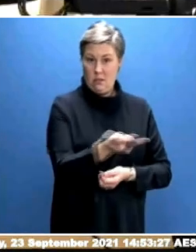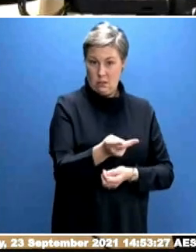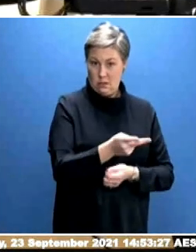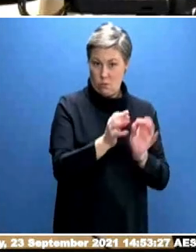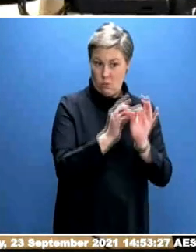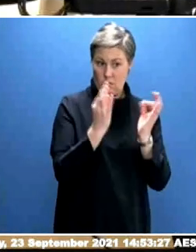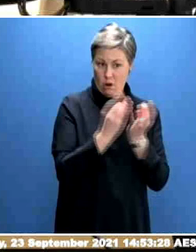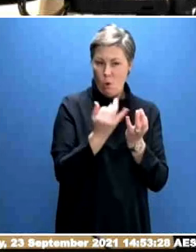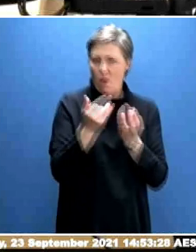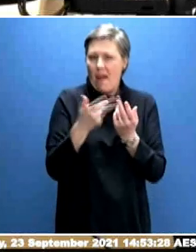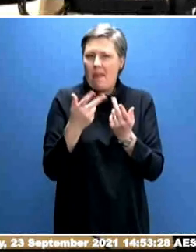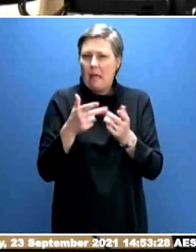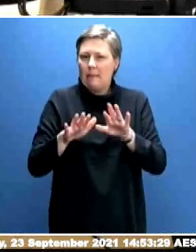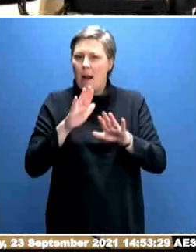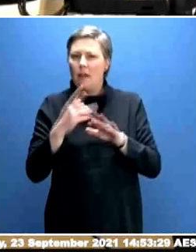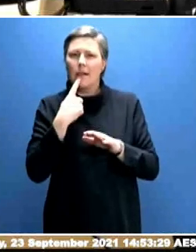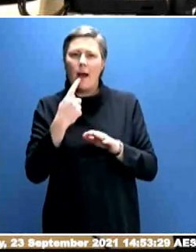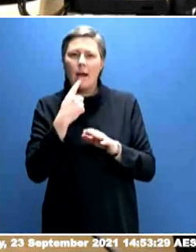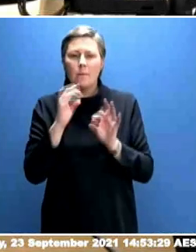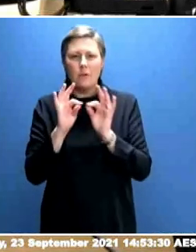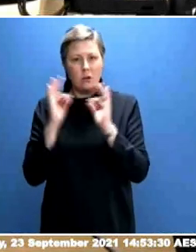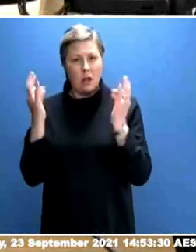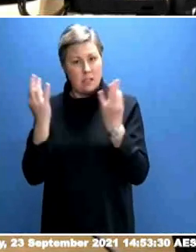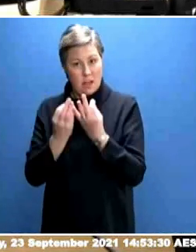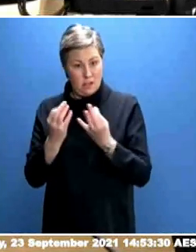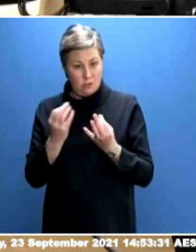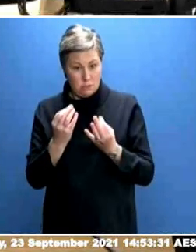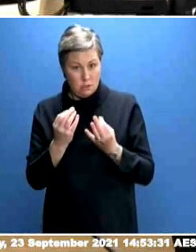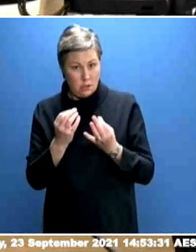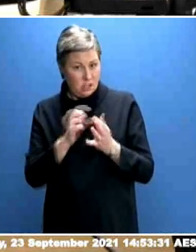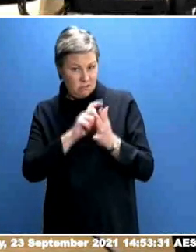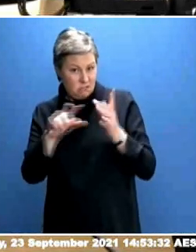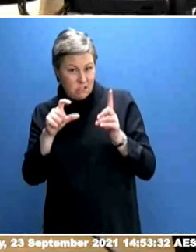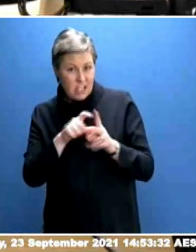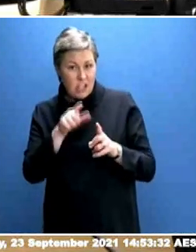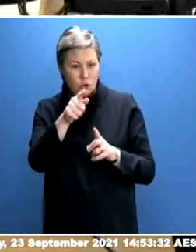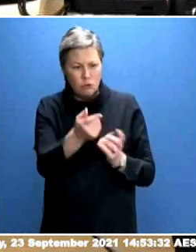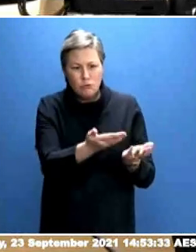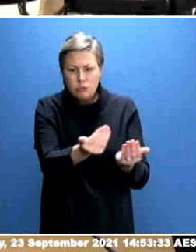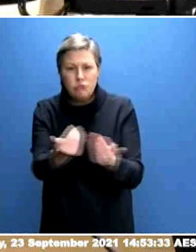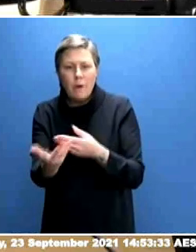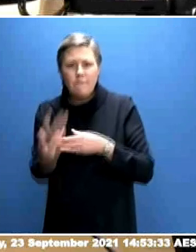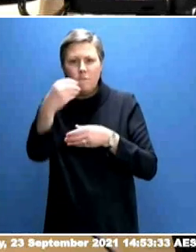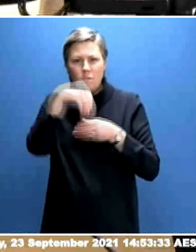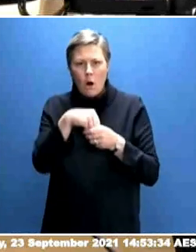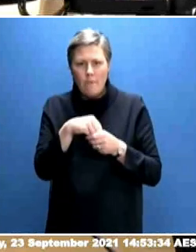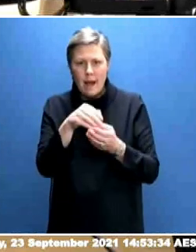similar types of organisations in the development of the draft framework